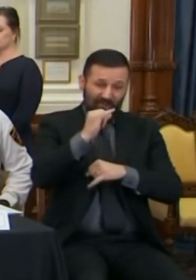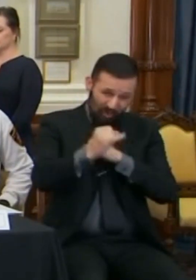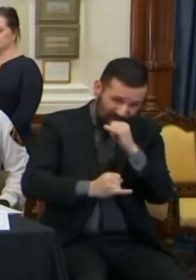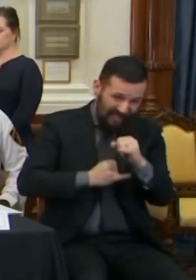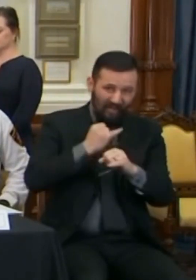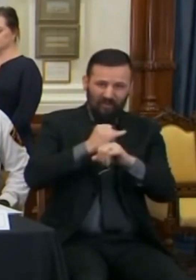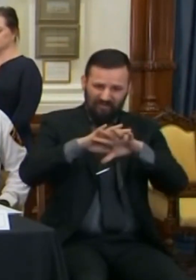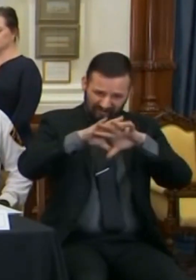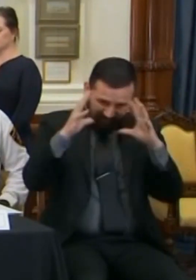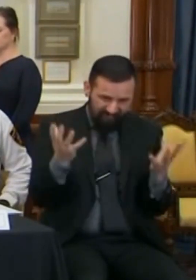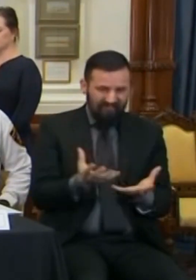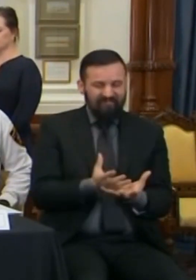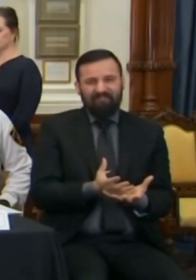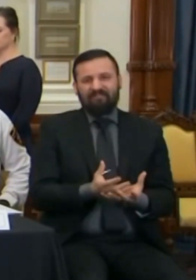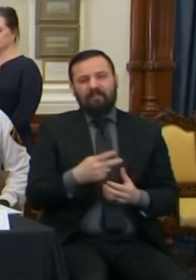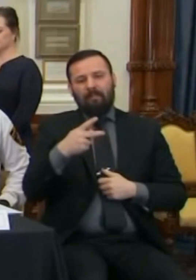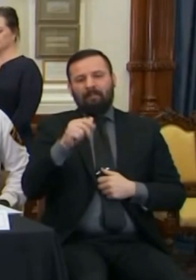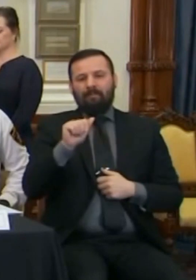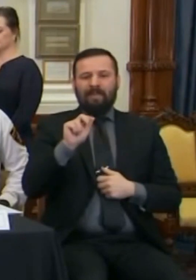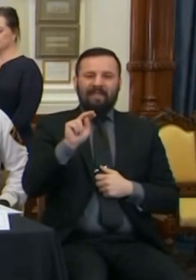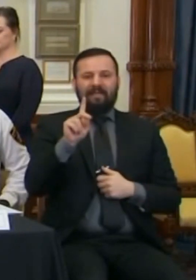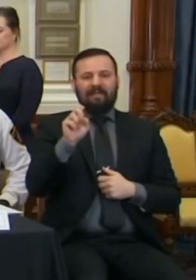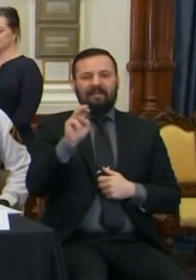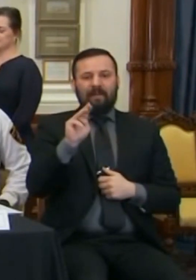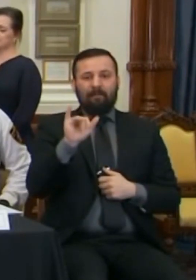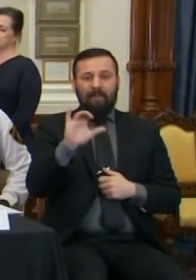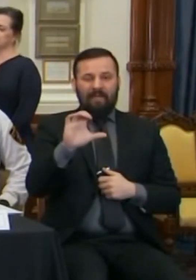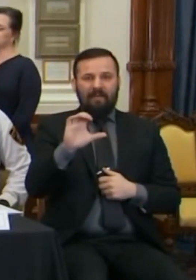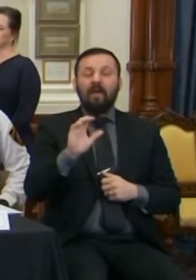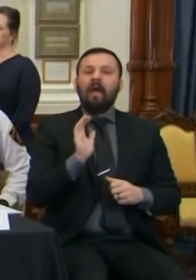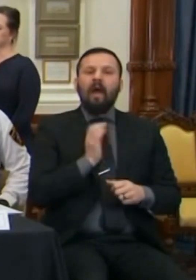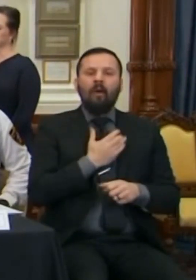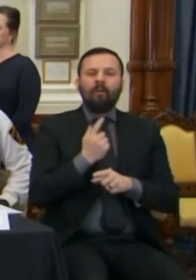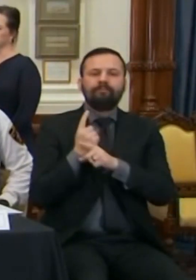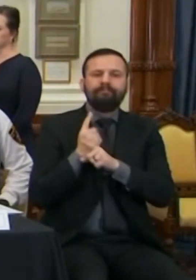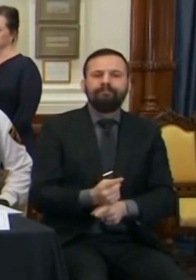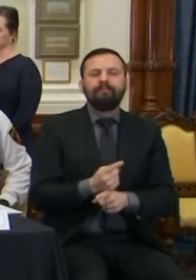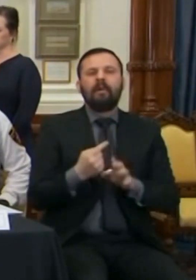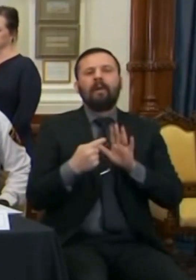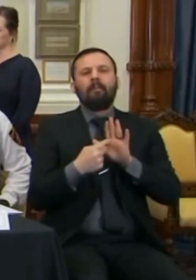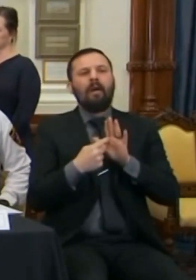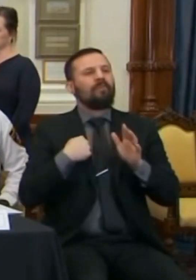pandemic the traditional model that we have employed in the state of Texas for